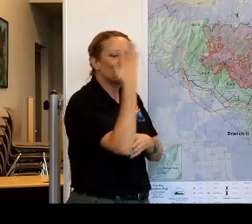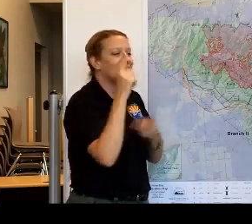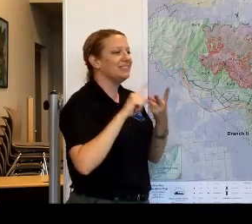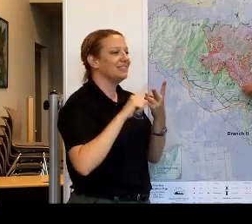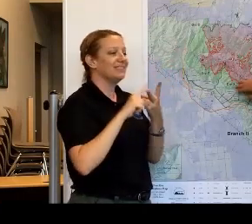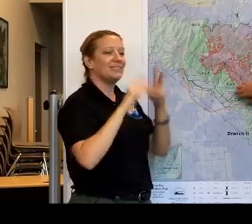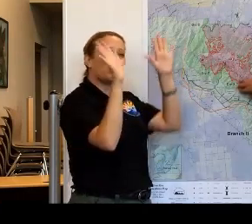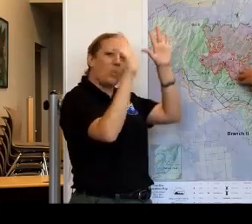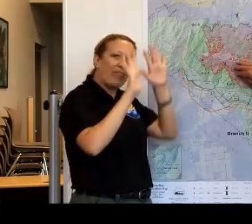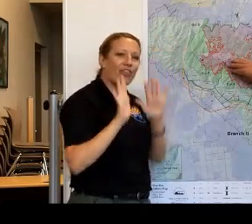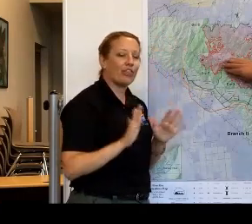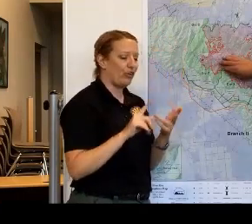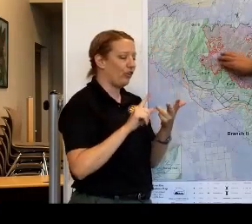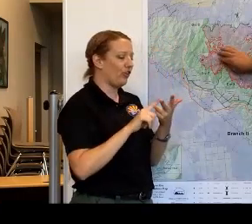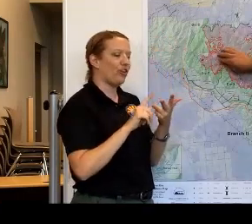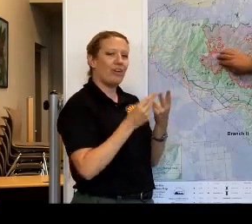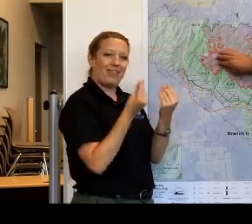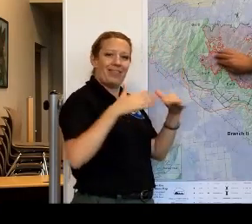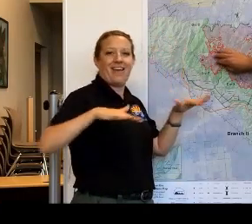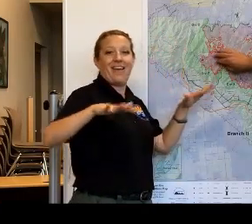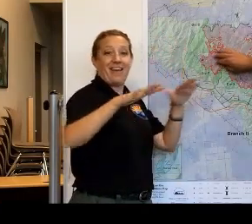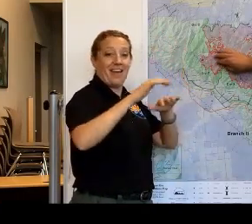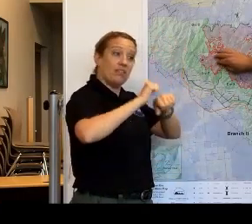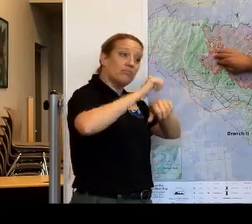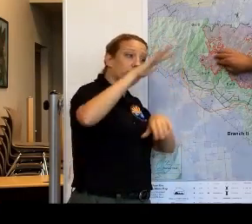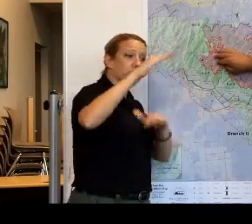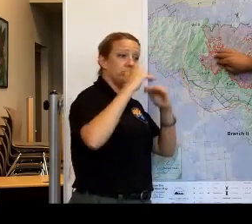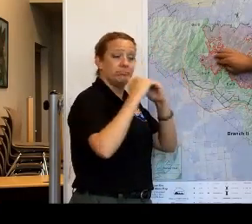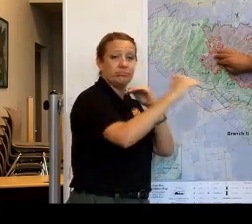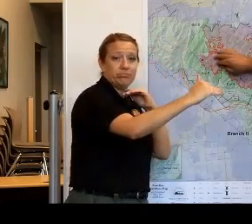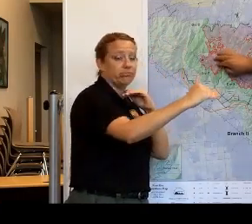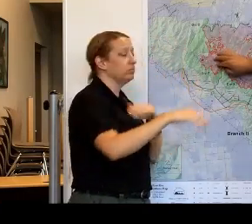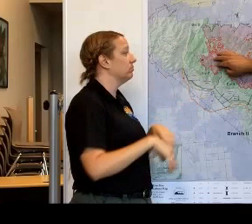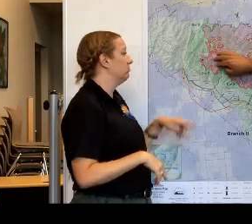And so on this fire we had some areas of stand replacement high intensity fire